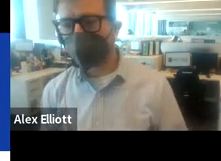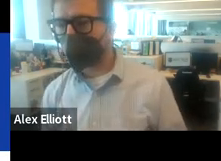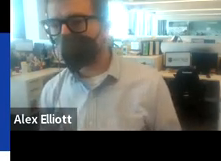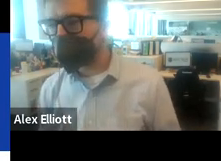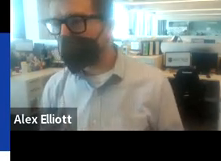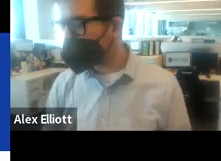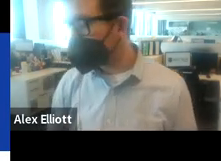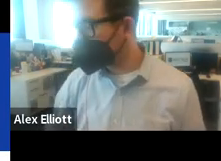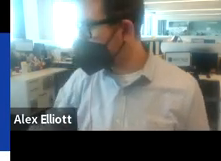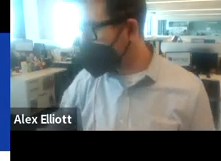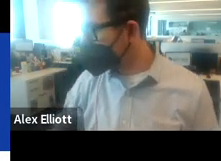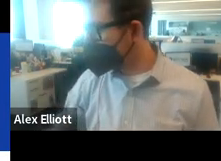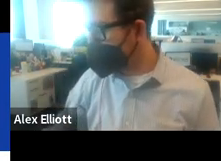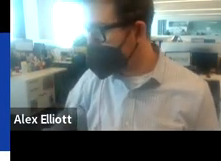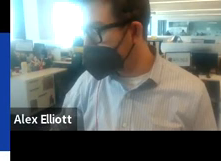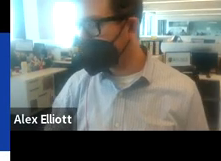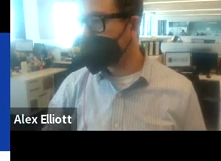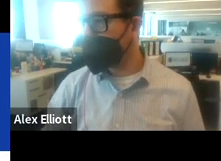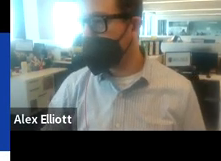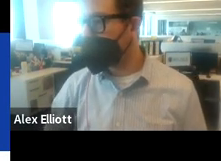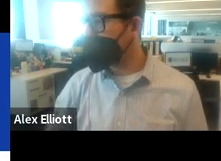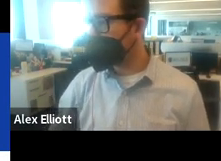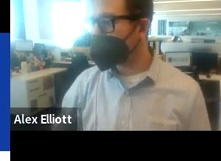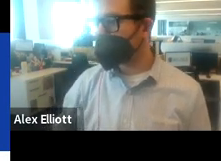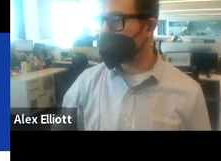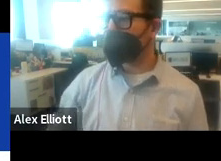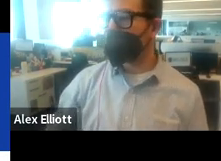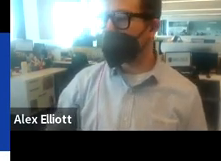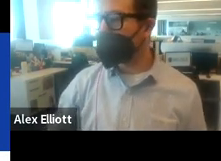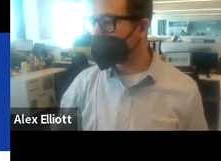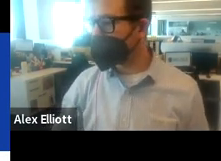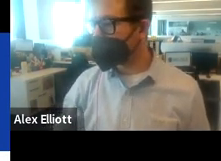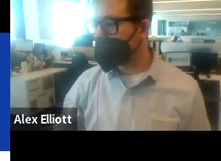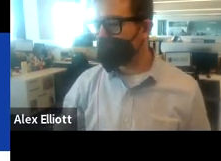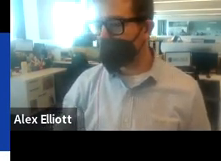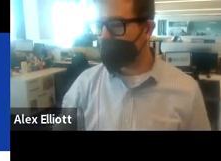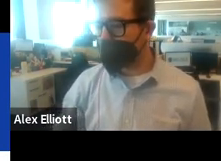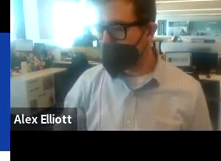then just that going a lot of things cost and and leveraging community partners is key. Thank you.